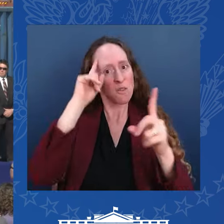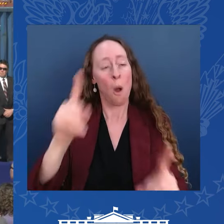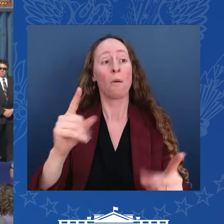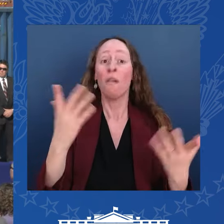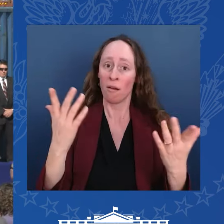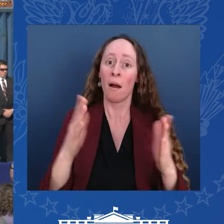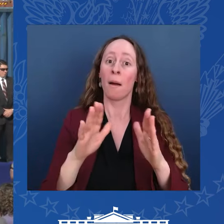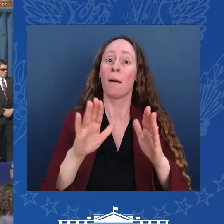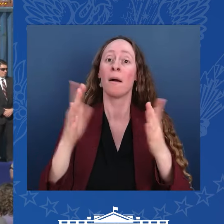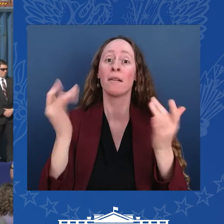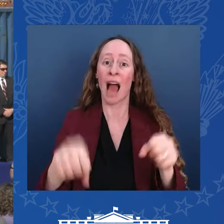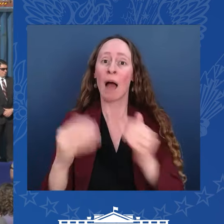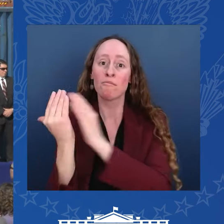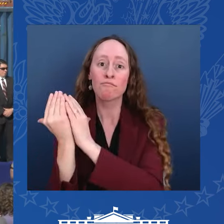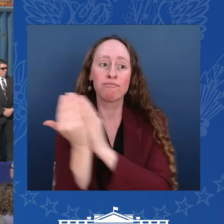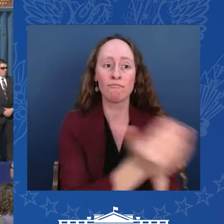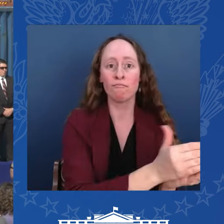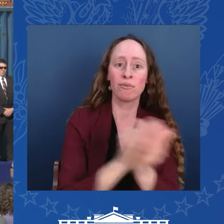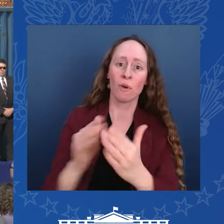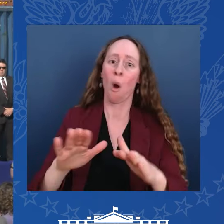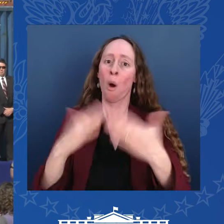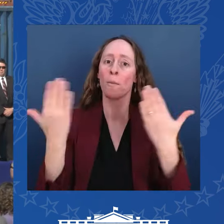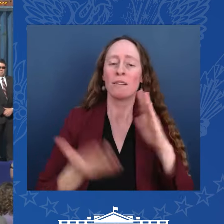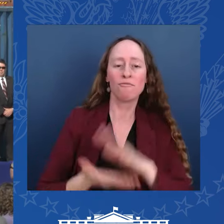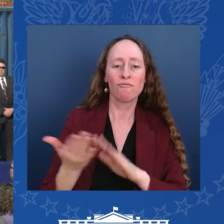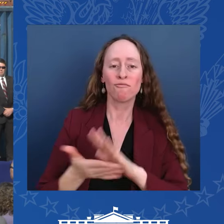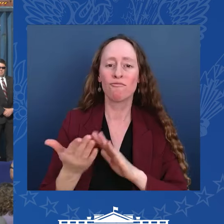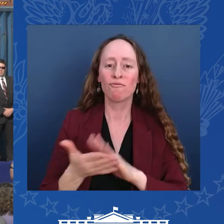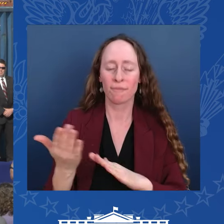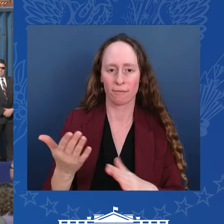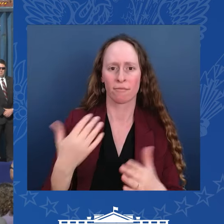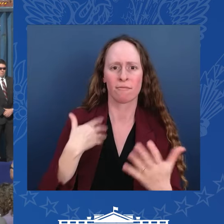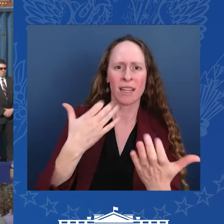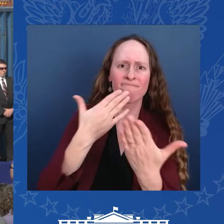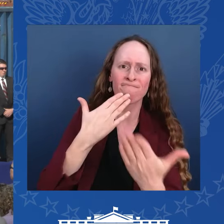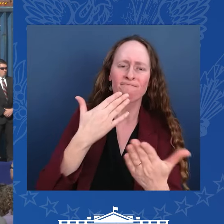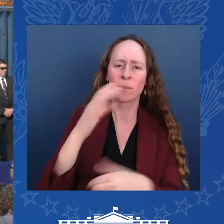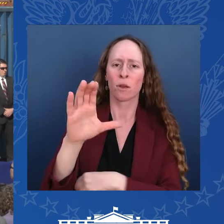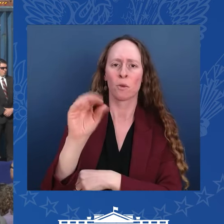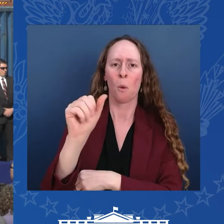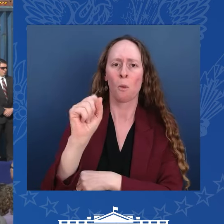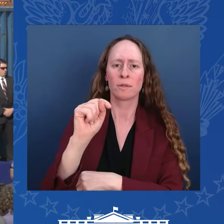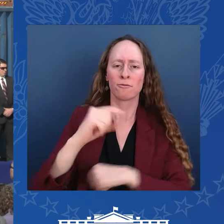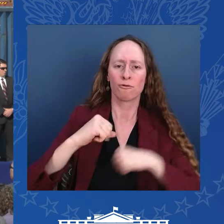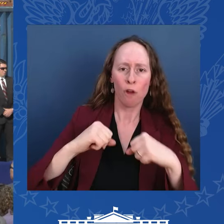The Navy, the Army Corps of Engineers helped remove 50,000 tons of concrete and steel wreckage.